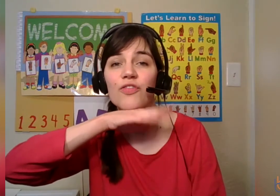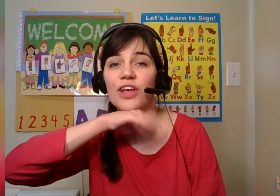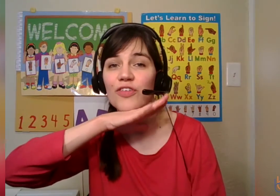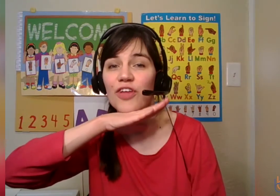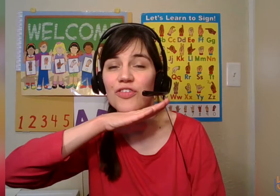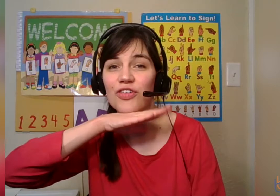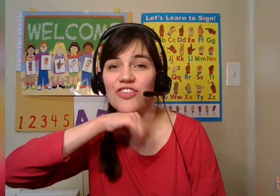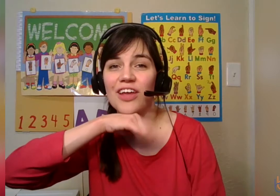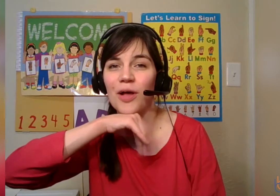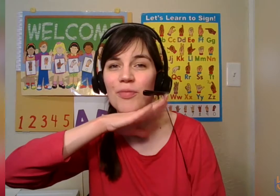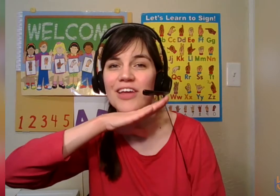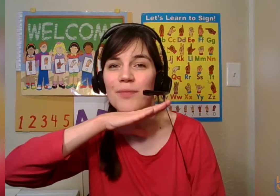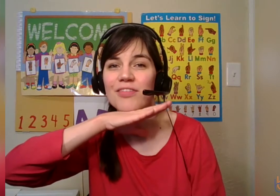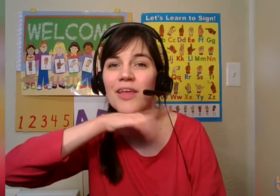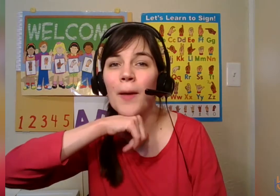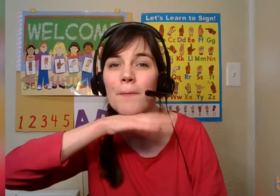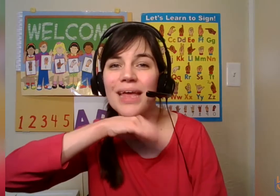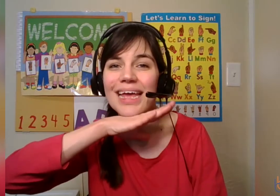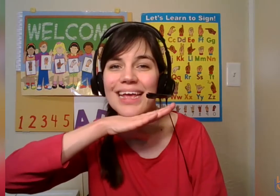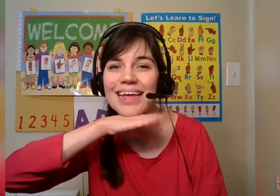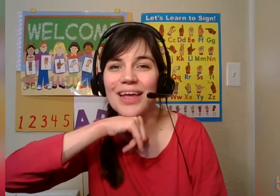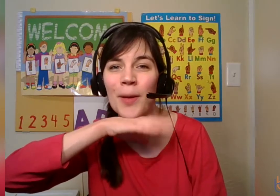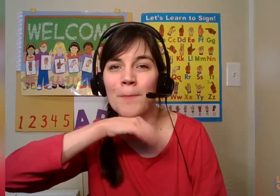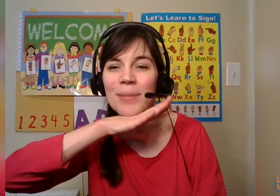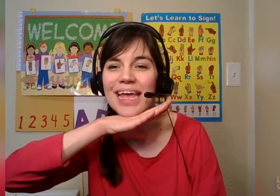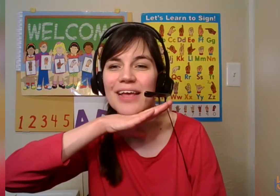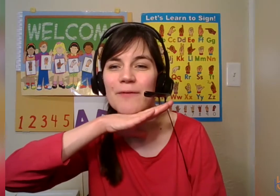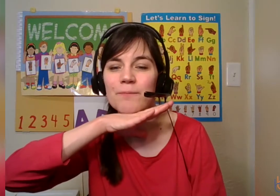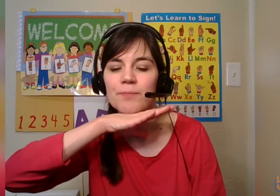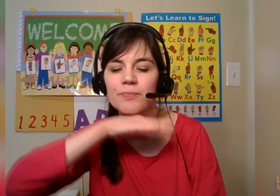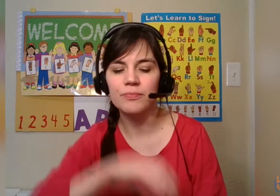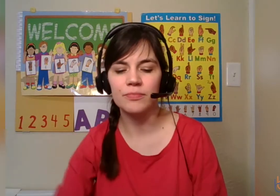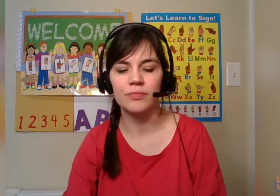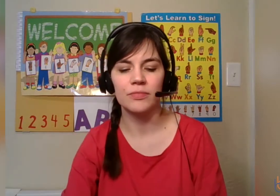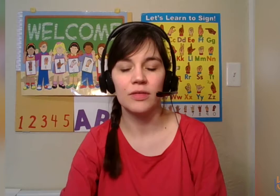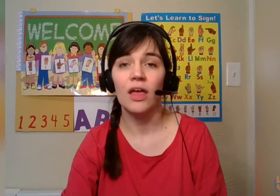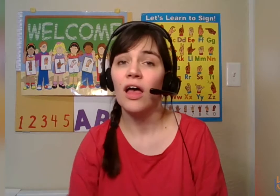fingers under your chin a couple times. Pig. Pig.